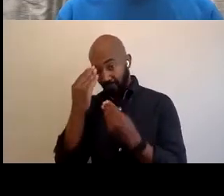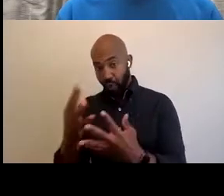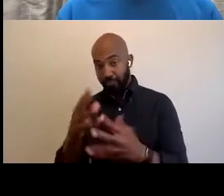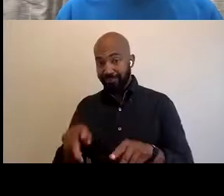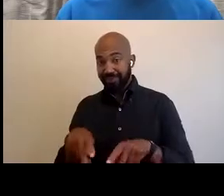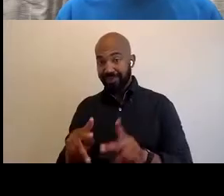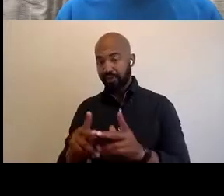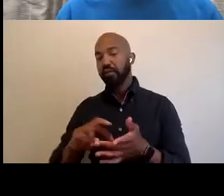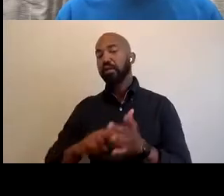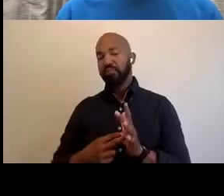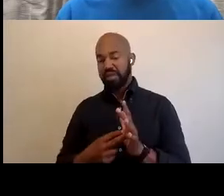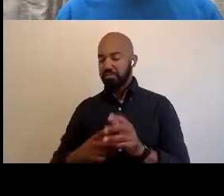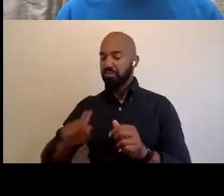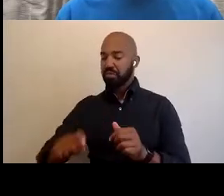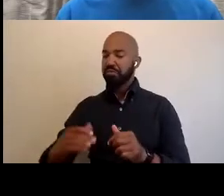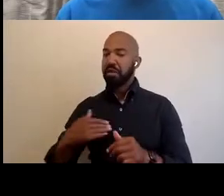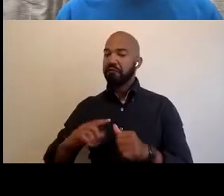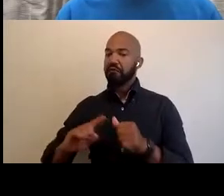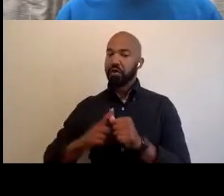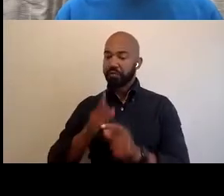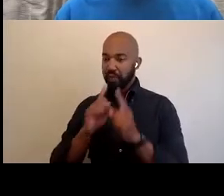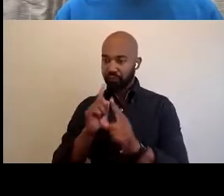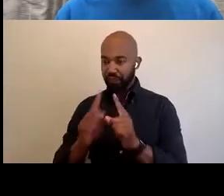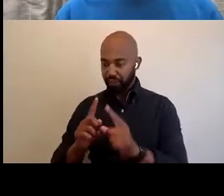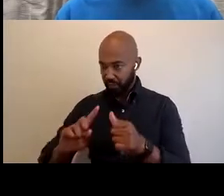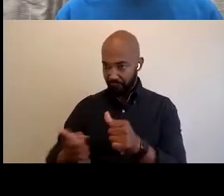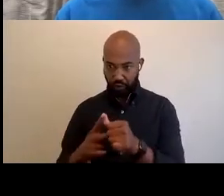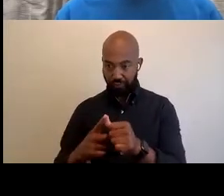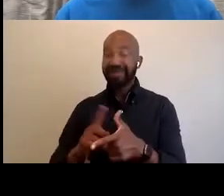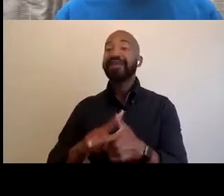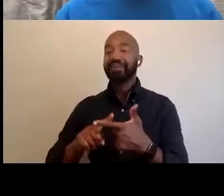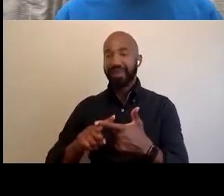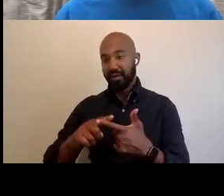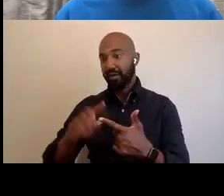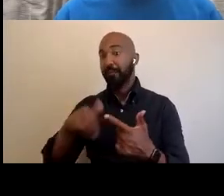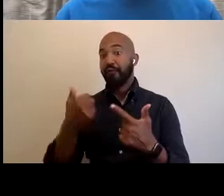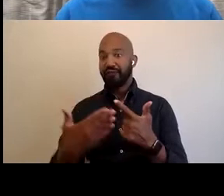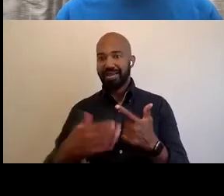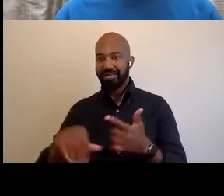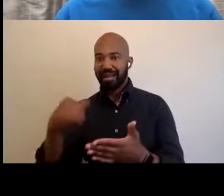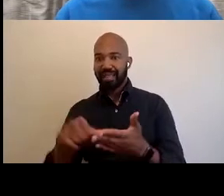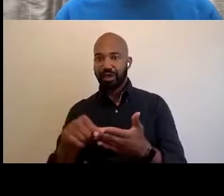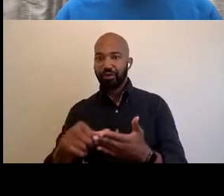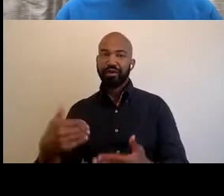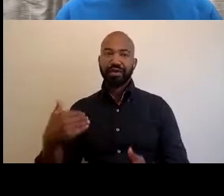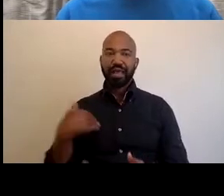an initial conversation, and then definitely a letter stating that you have this diagnosis of gender dysphoria